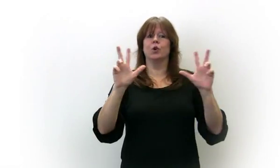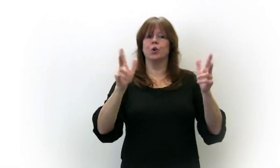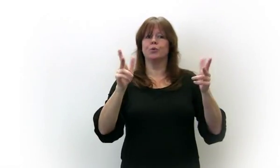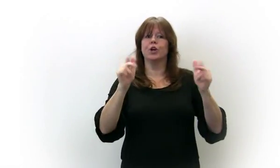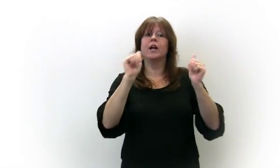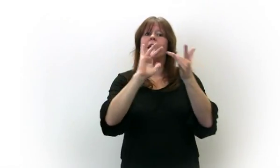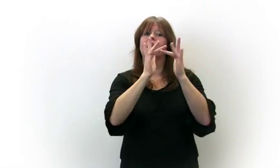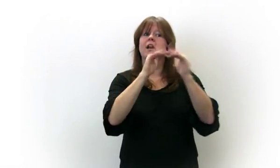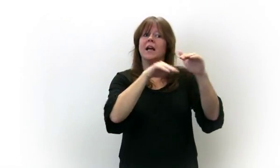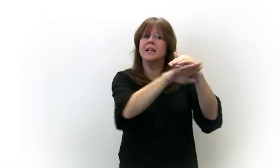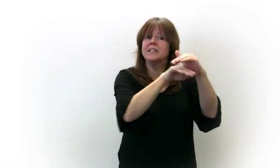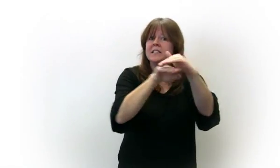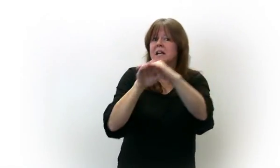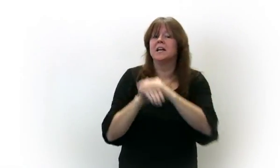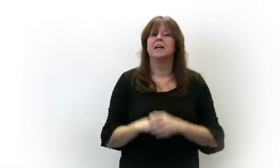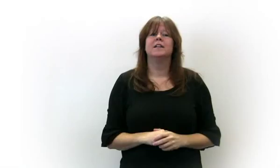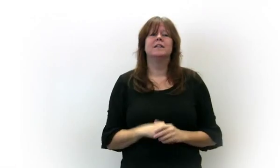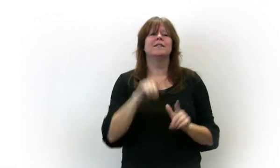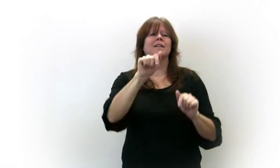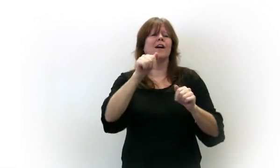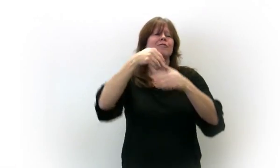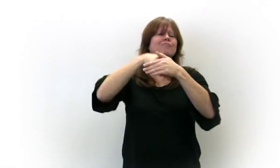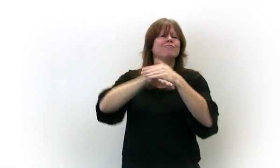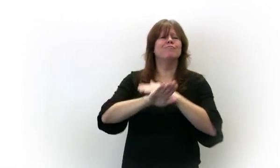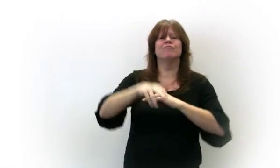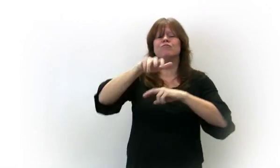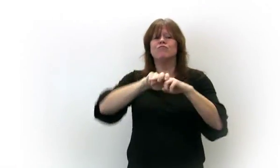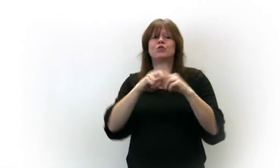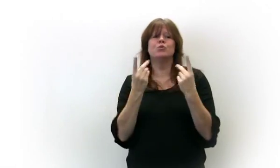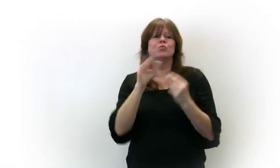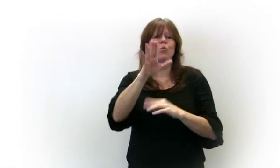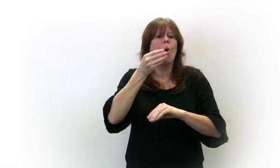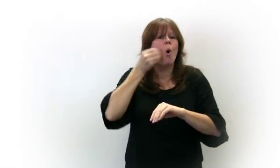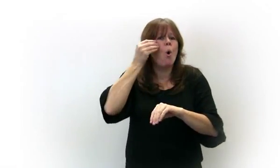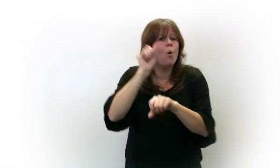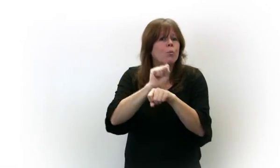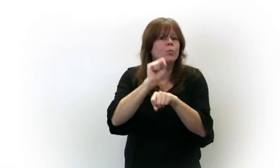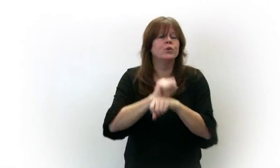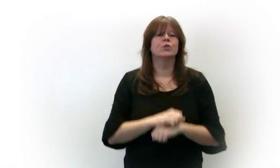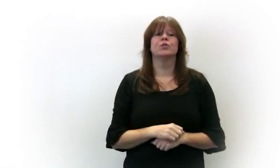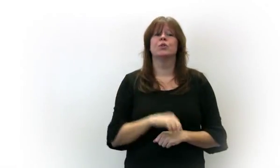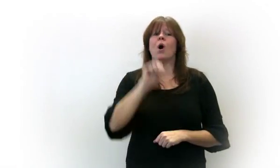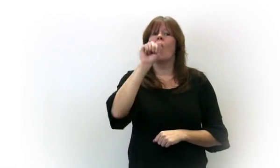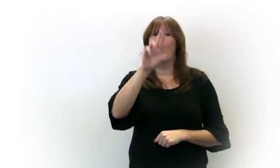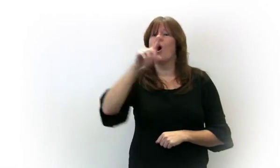access the internet. You can do your homework.